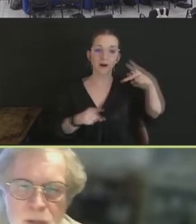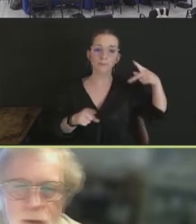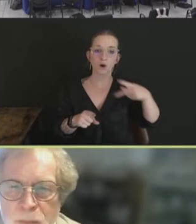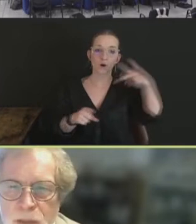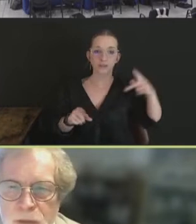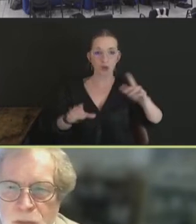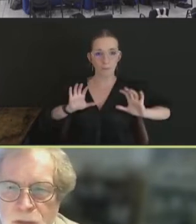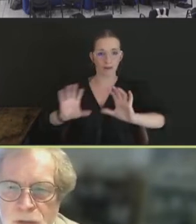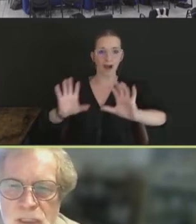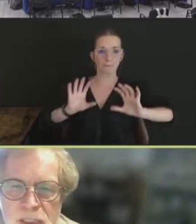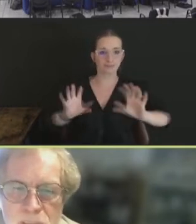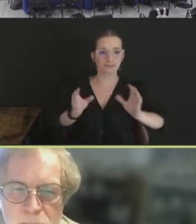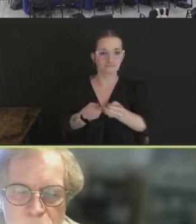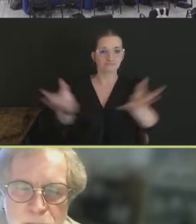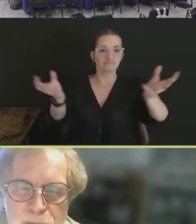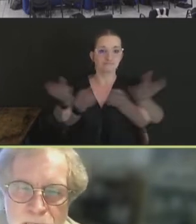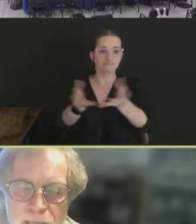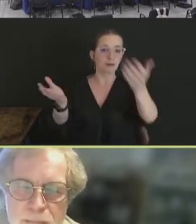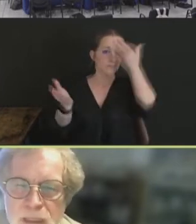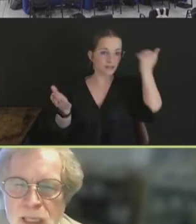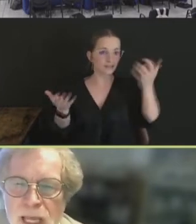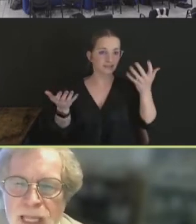with multiple countries multiple times.